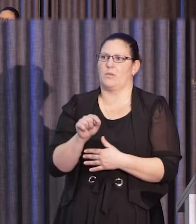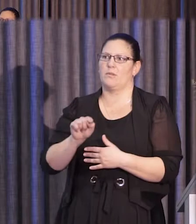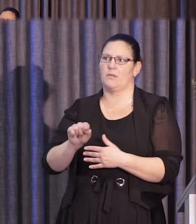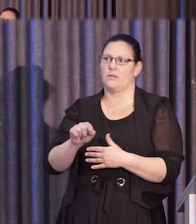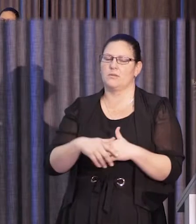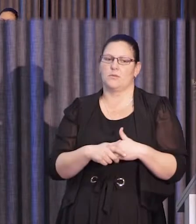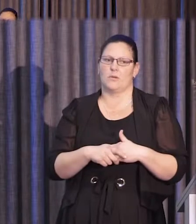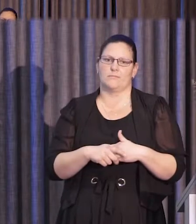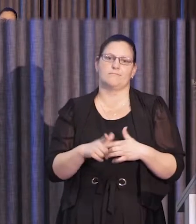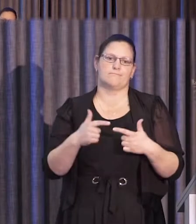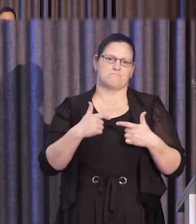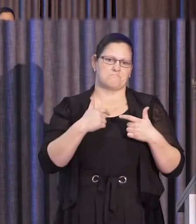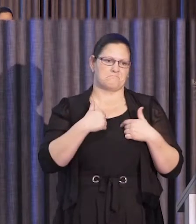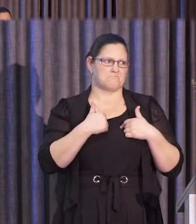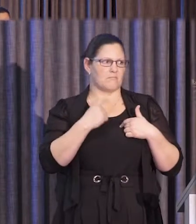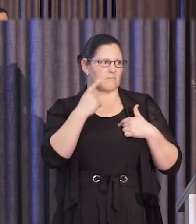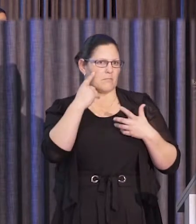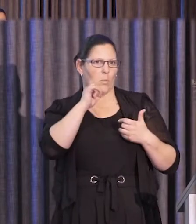to make some media released about that in the near future.